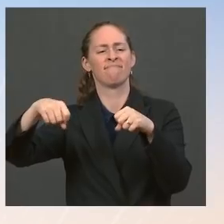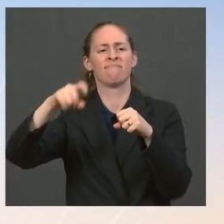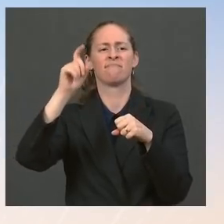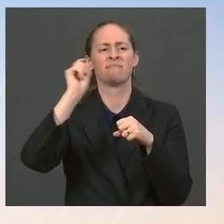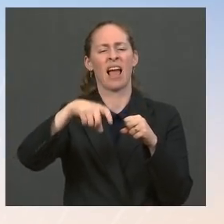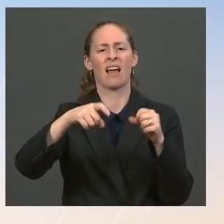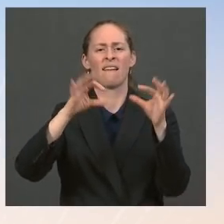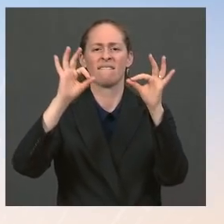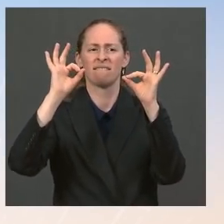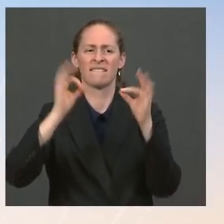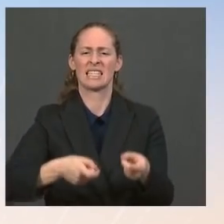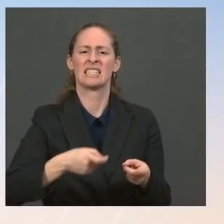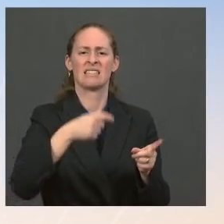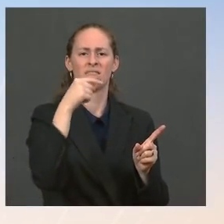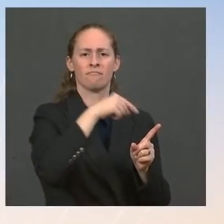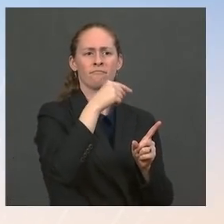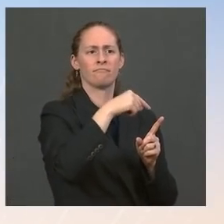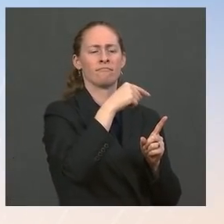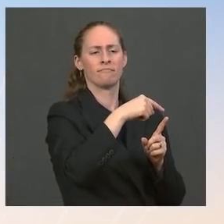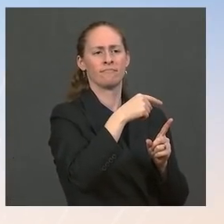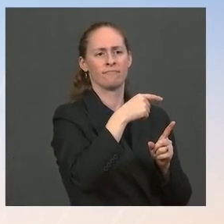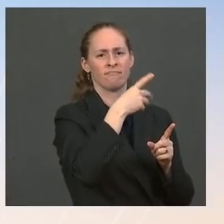And unfortunately, it seems to remain elusive,